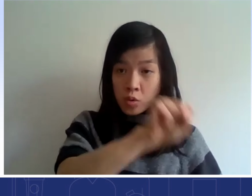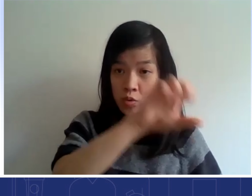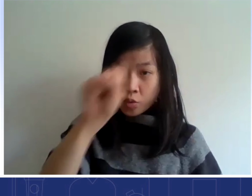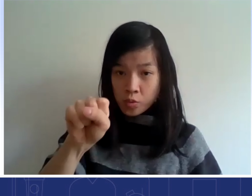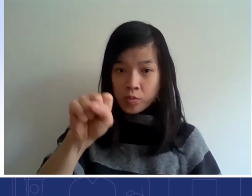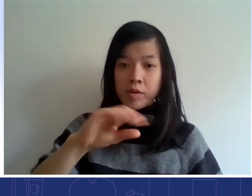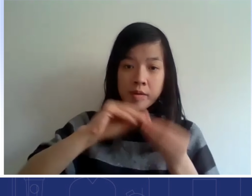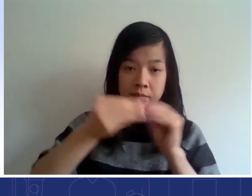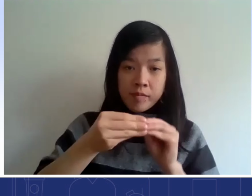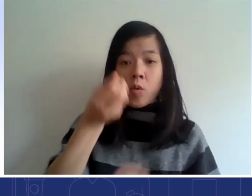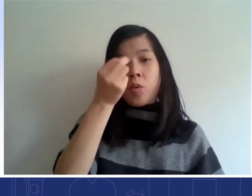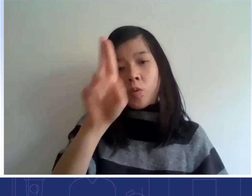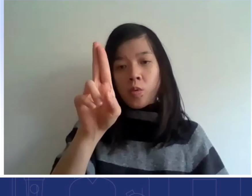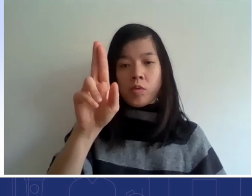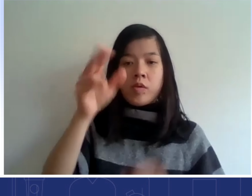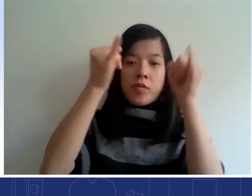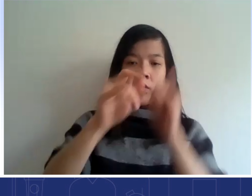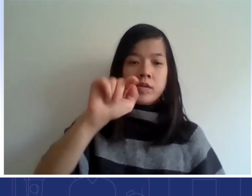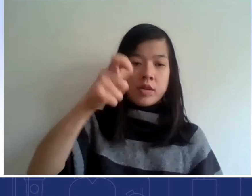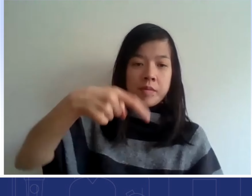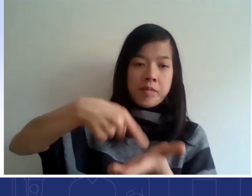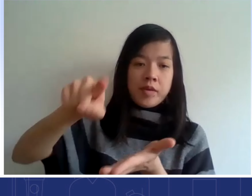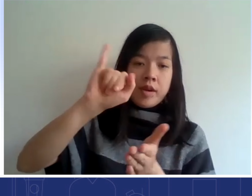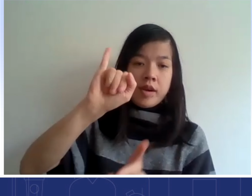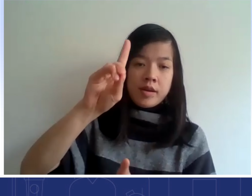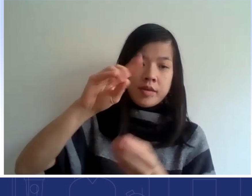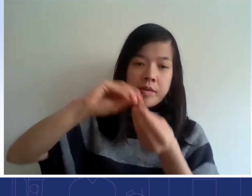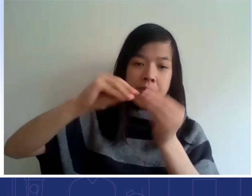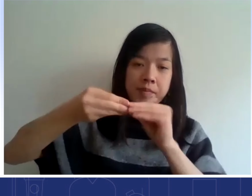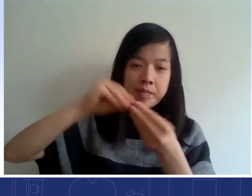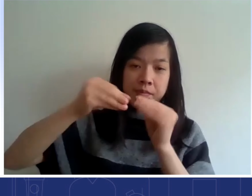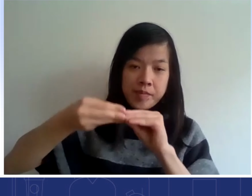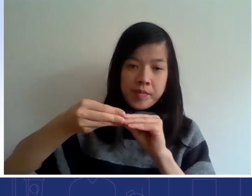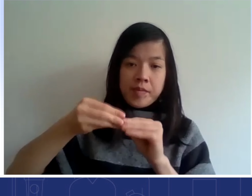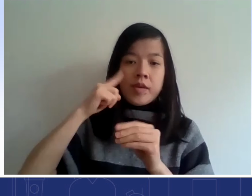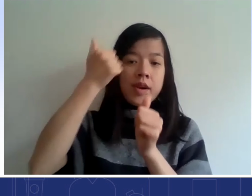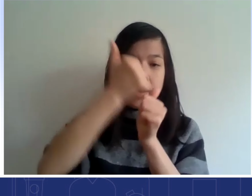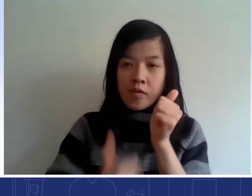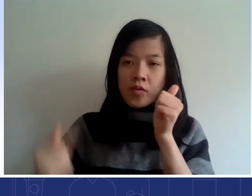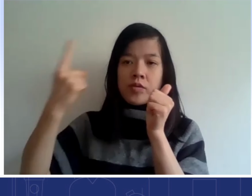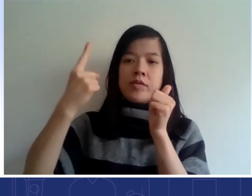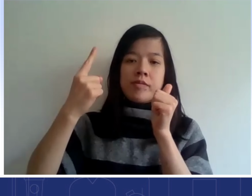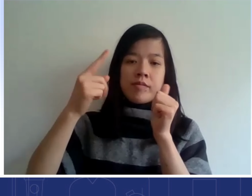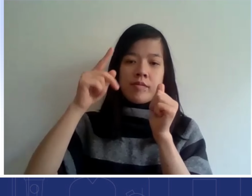You will need your Social Security number or individual taxpayer identification number.